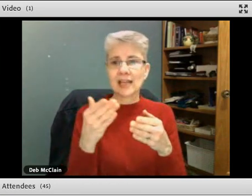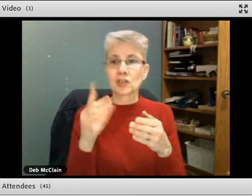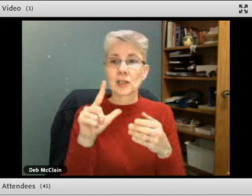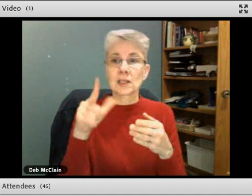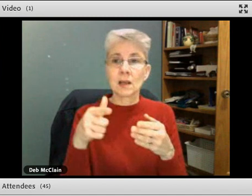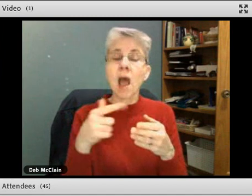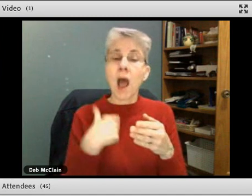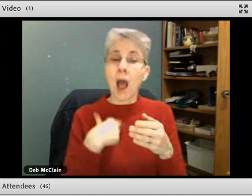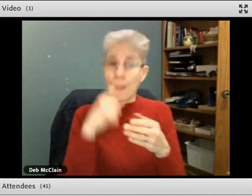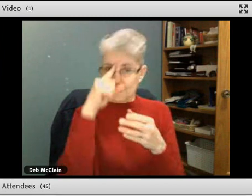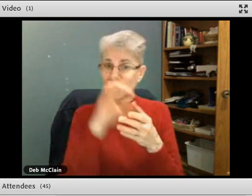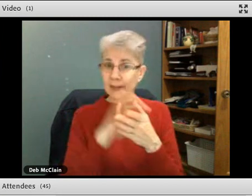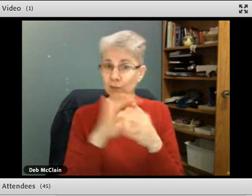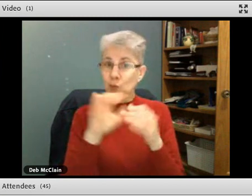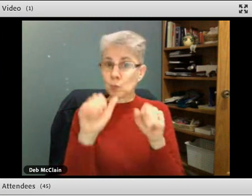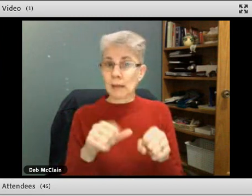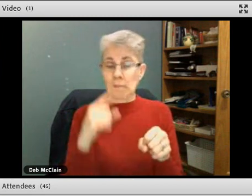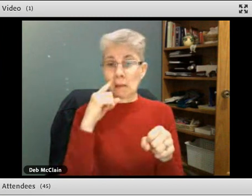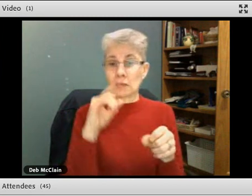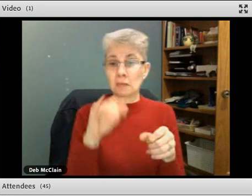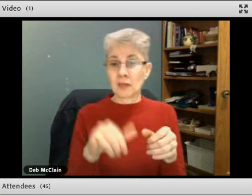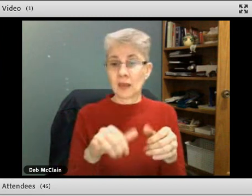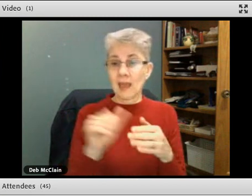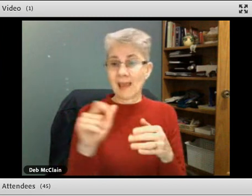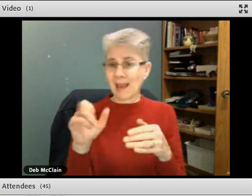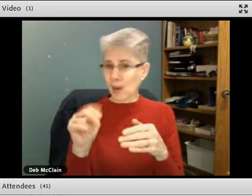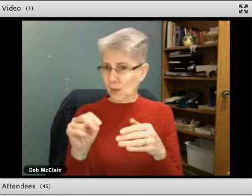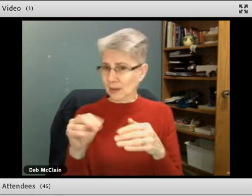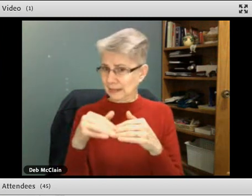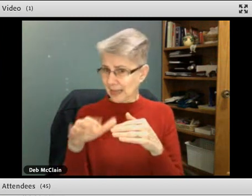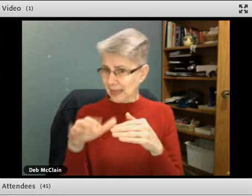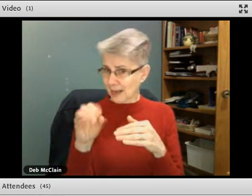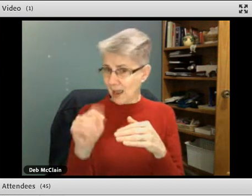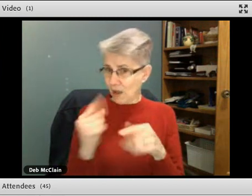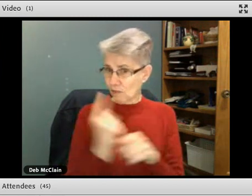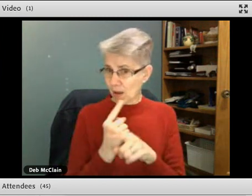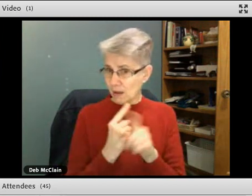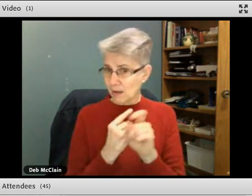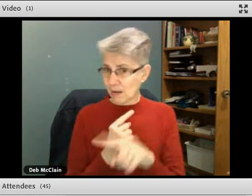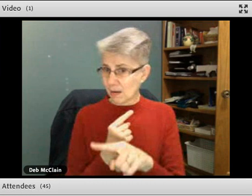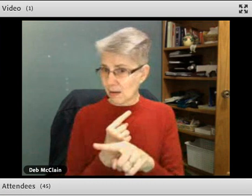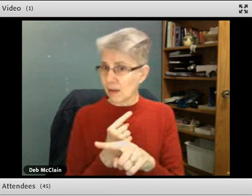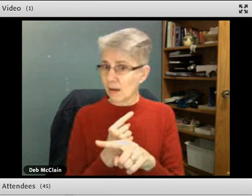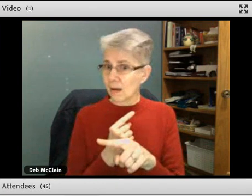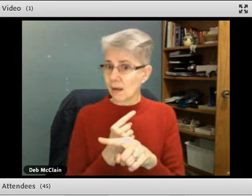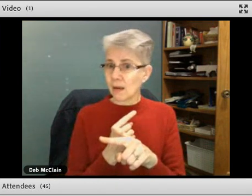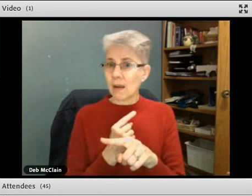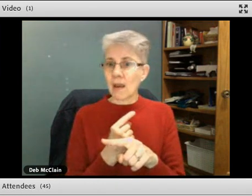Aaron, will those be sent out? And I can send it to people, too, if you want to request it.